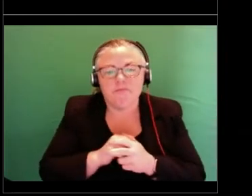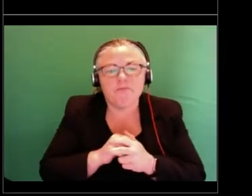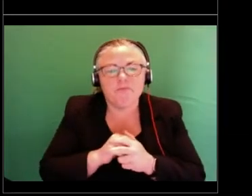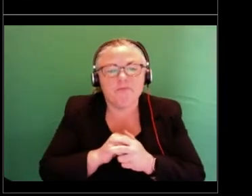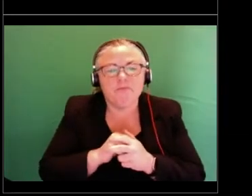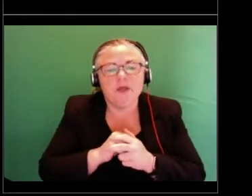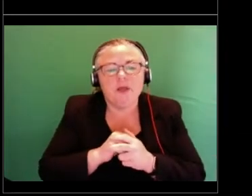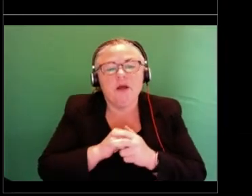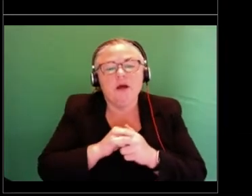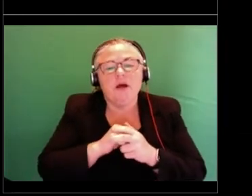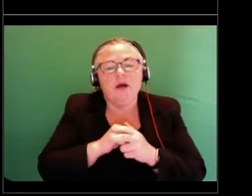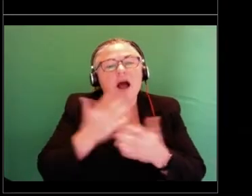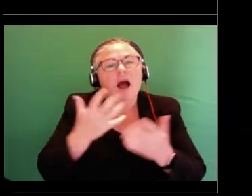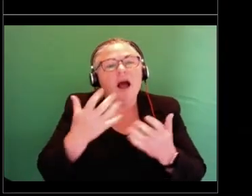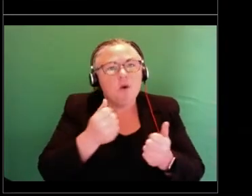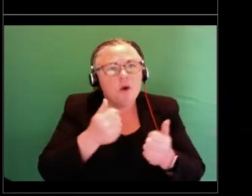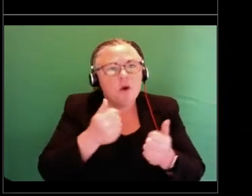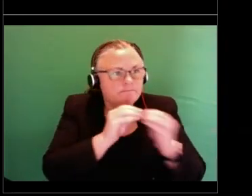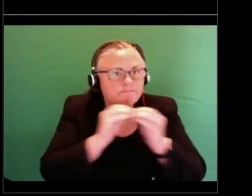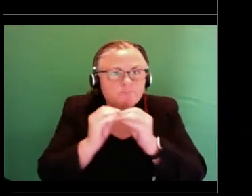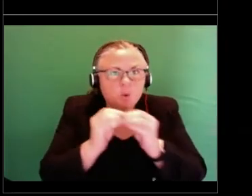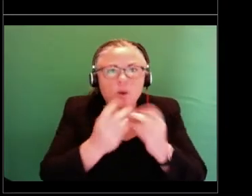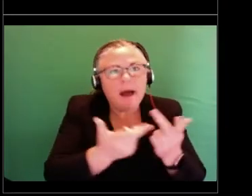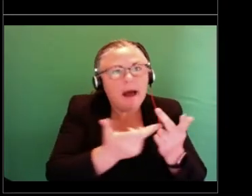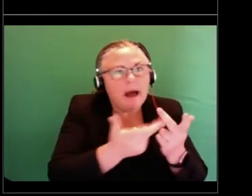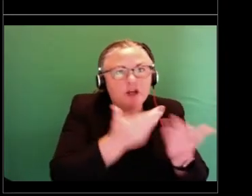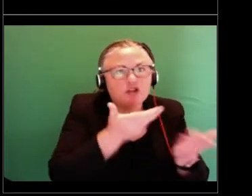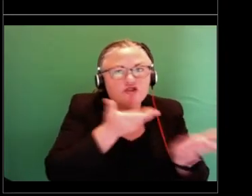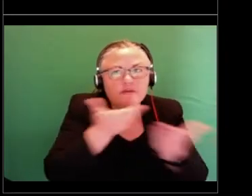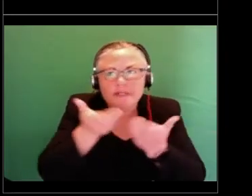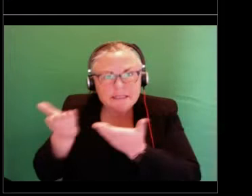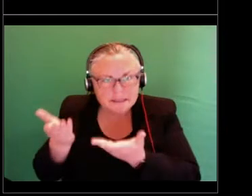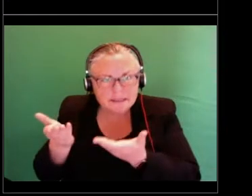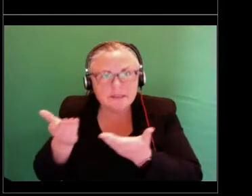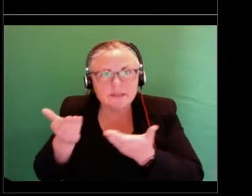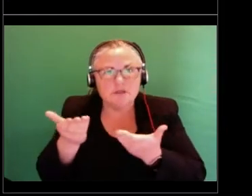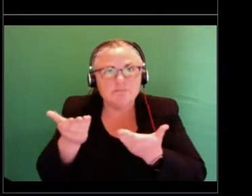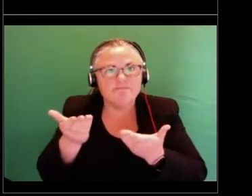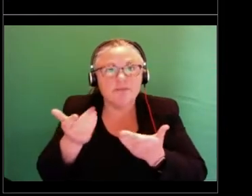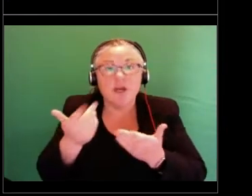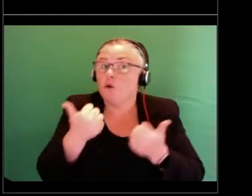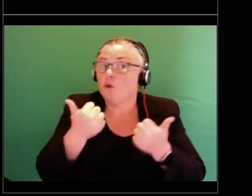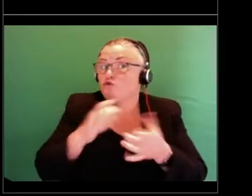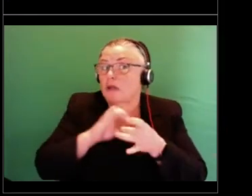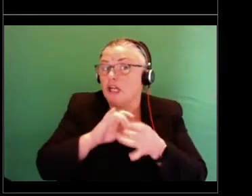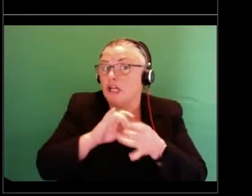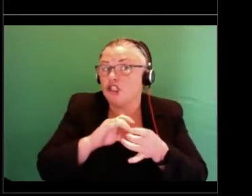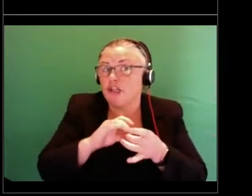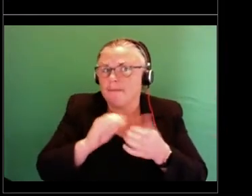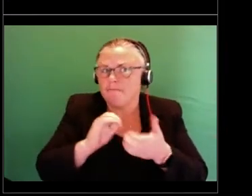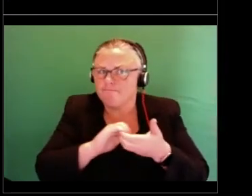There's also, it's not just related to parenting related matters. There may be situations where someone may need no preserve an interest in property,